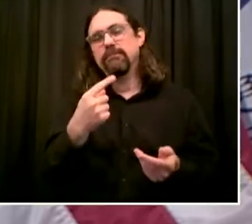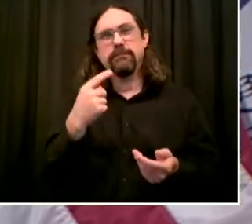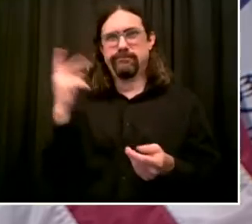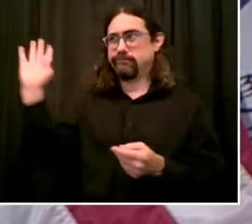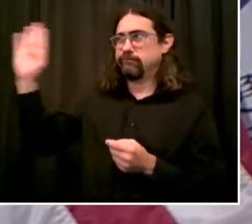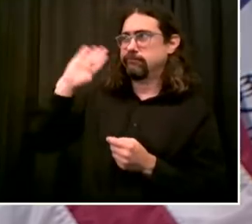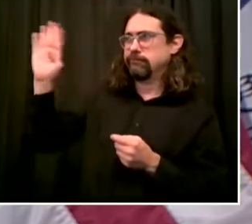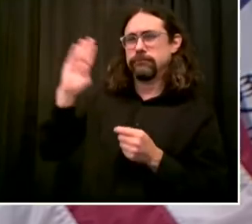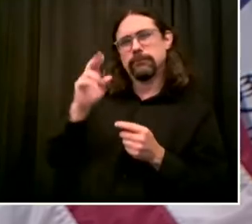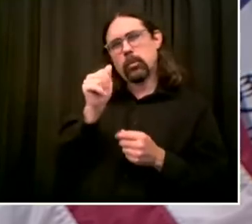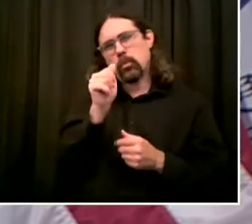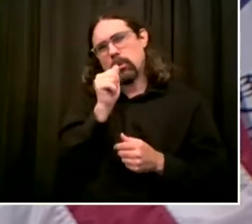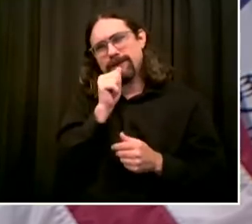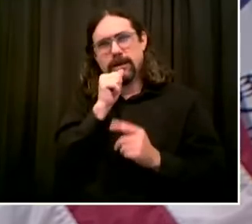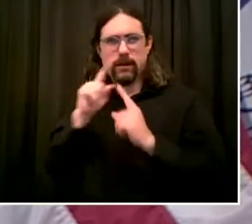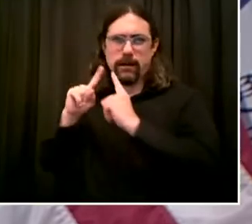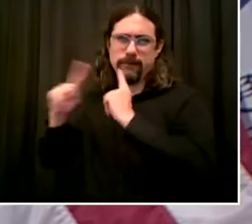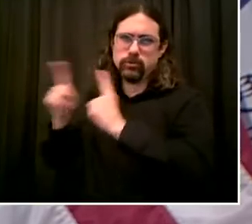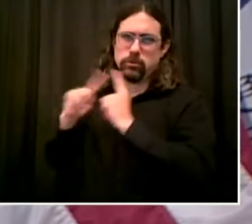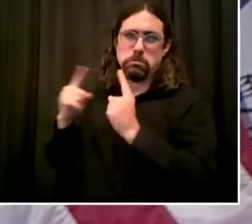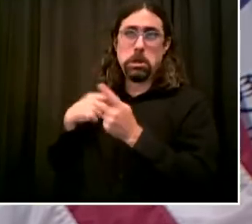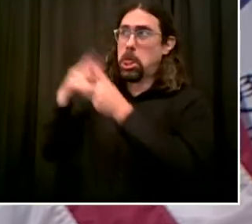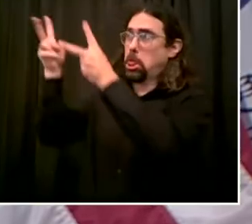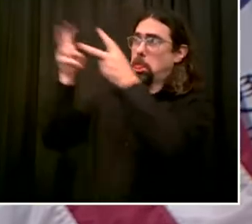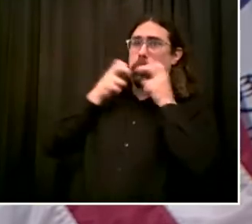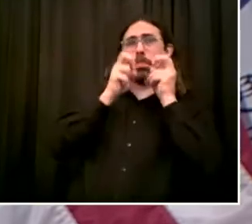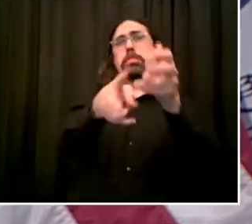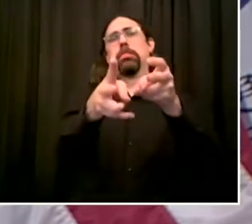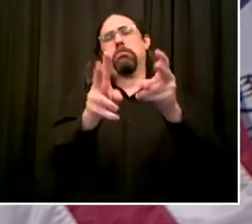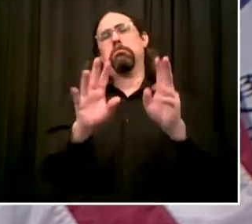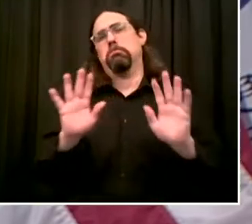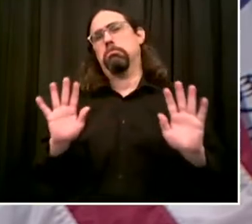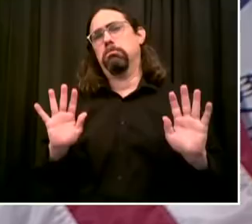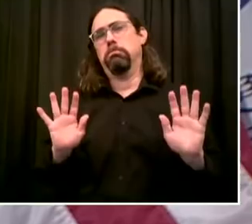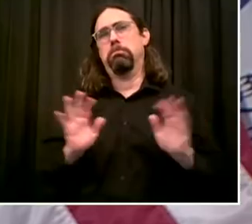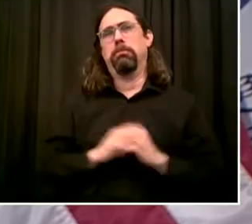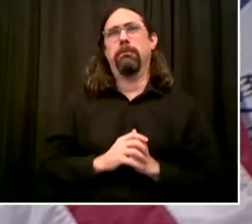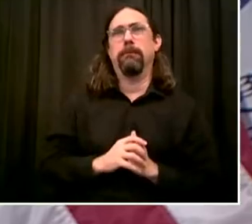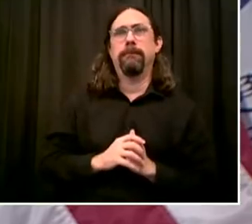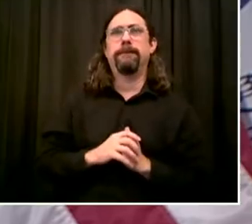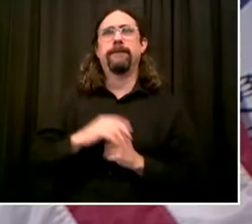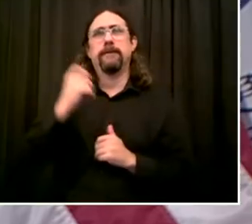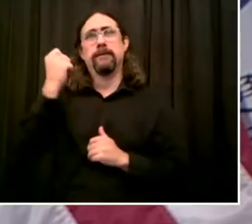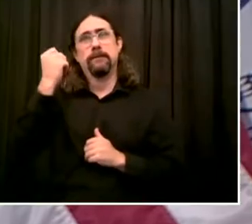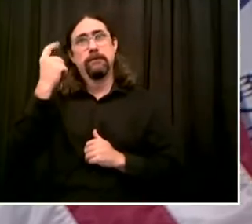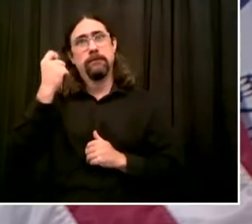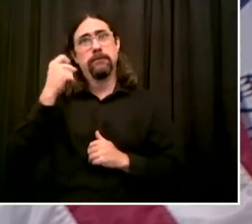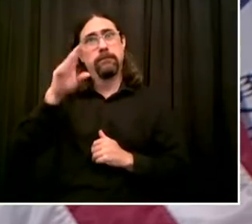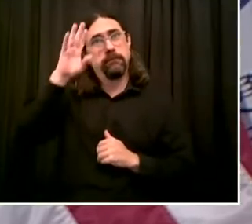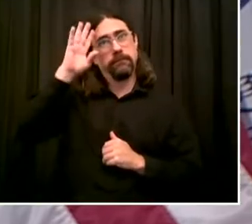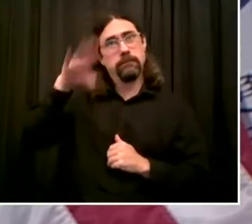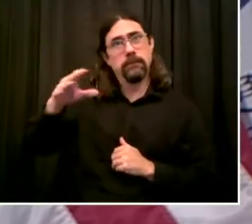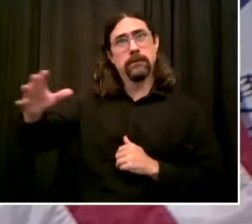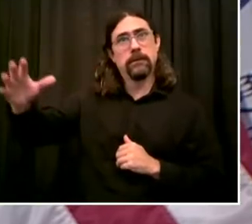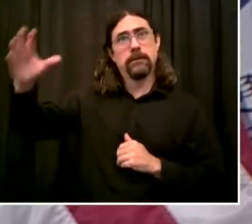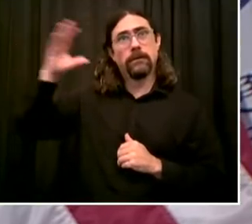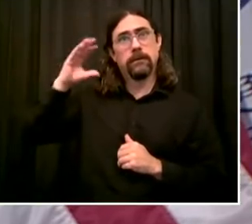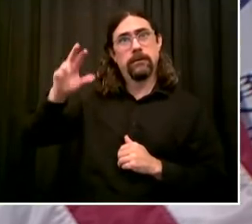I WILL ONLY SAY THAT THE BOTTOM LINE LOGIC, I NEVER HEARD ANYONE SPEAK AGAINST TTHA. THEY HAVE THE wxIuJU)UY IN